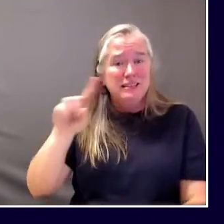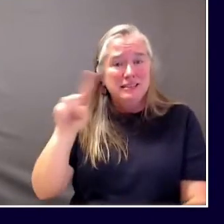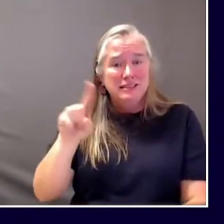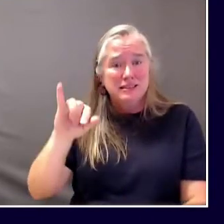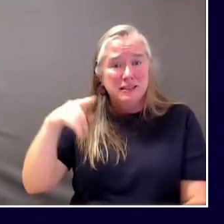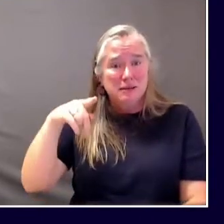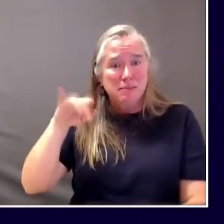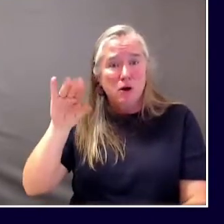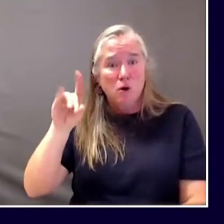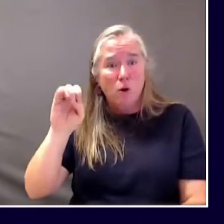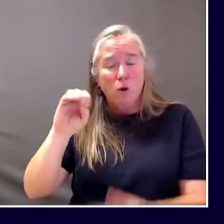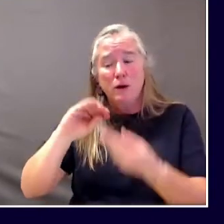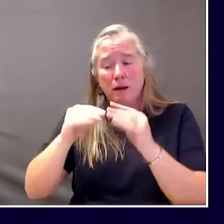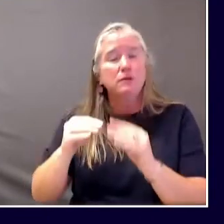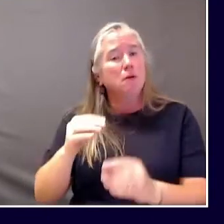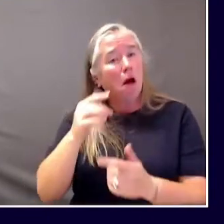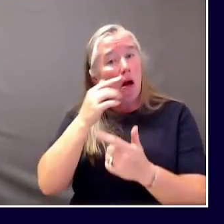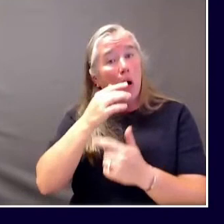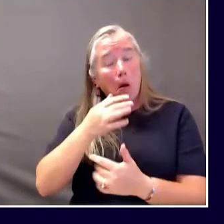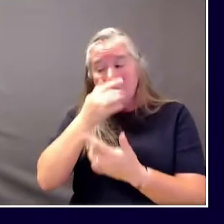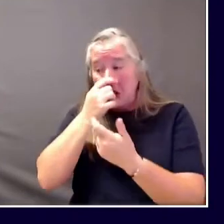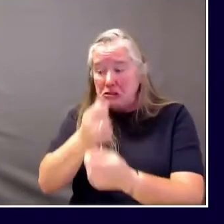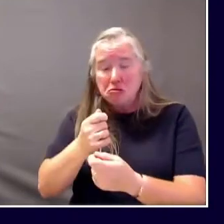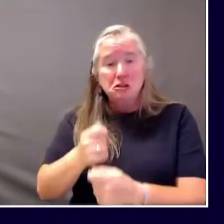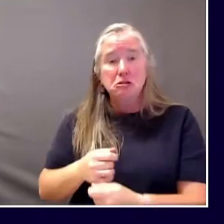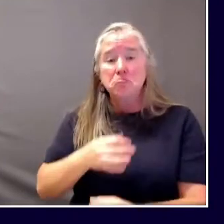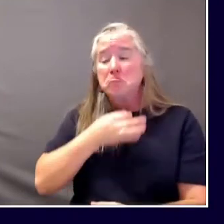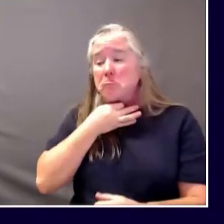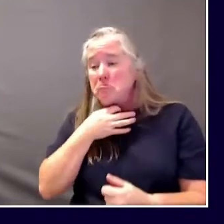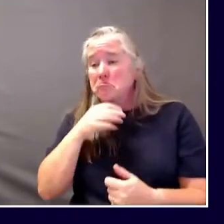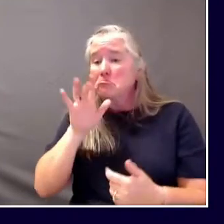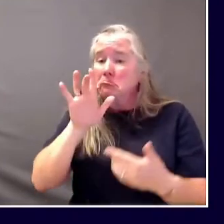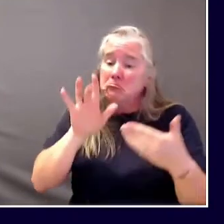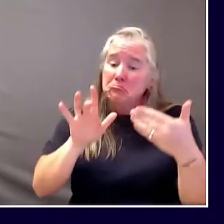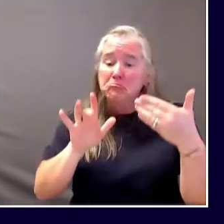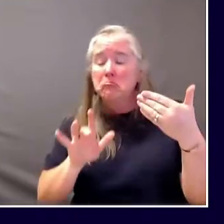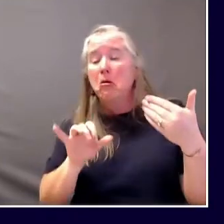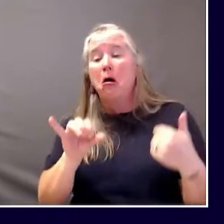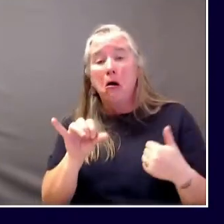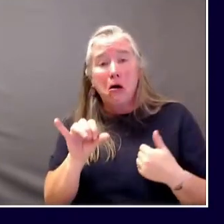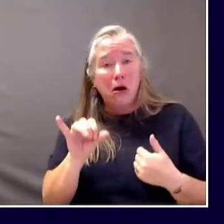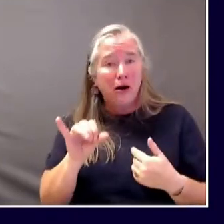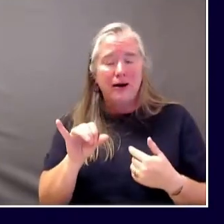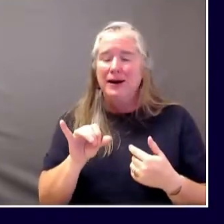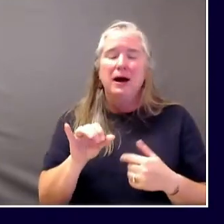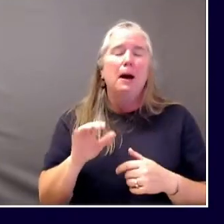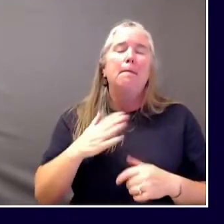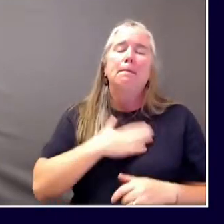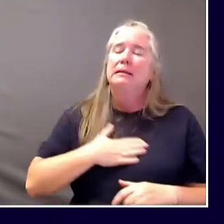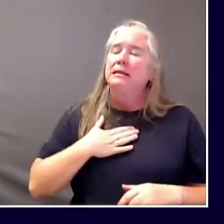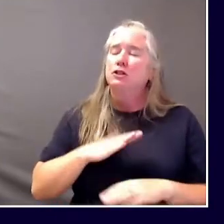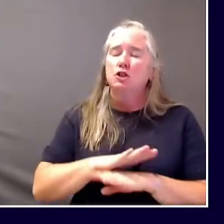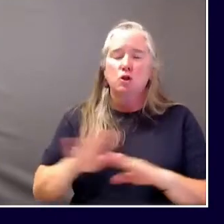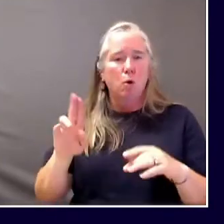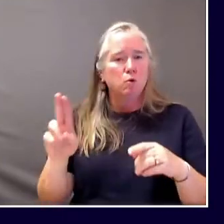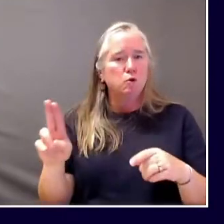interesting and informative they are not up to